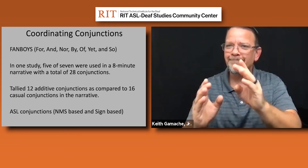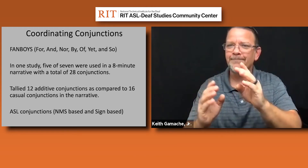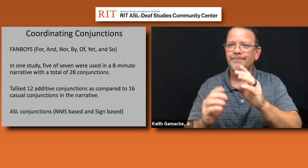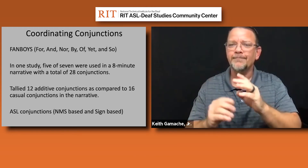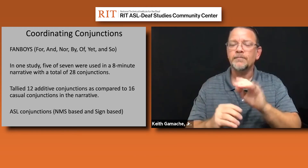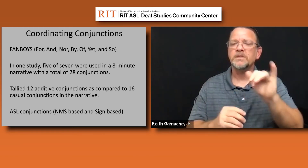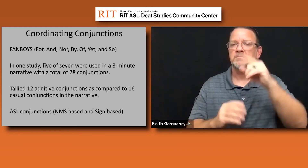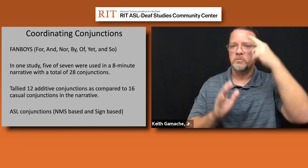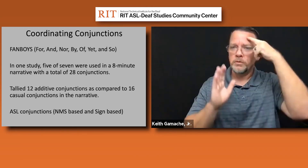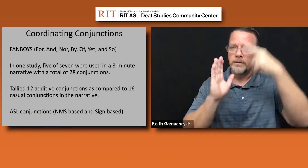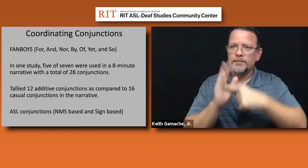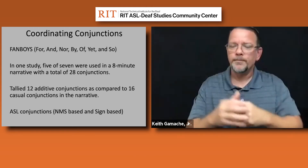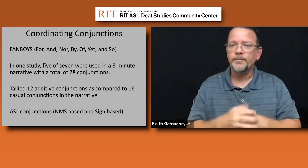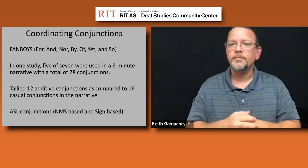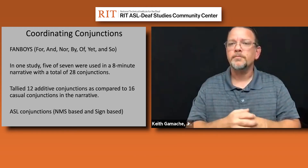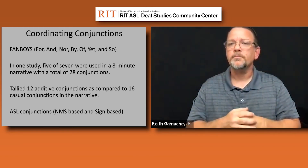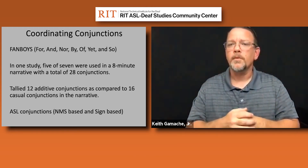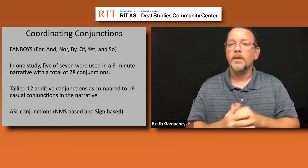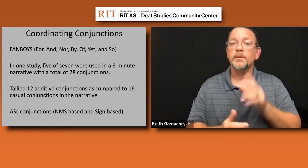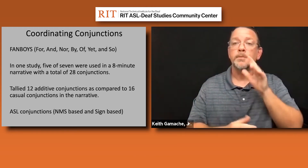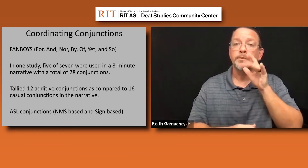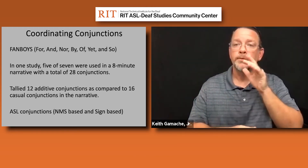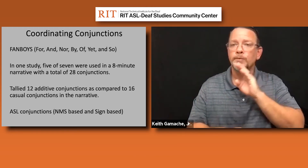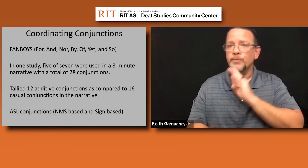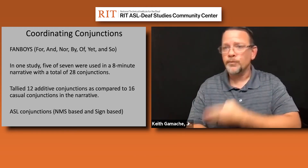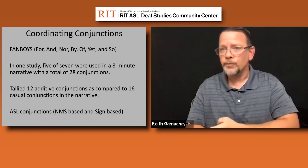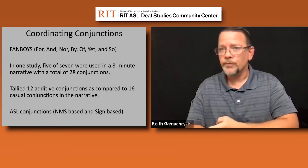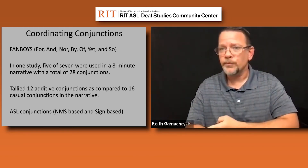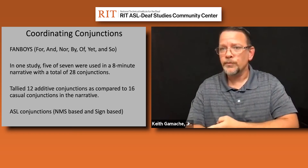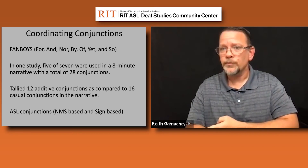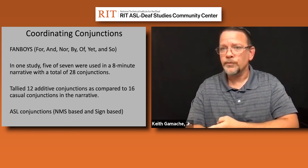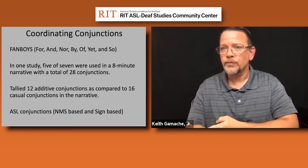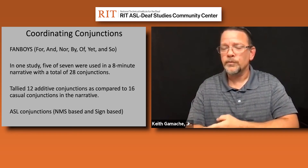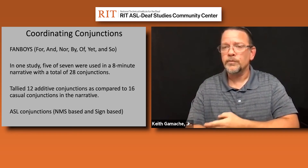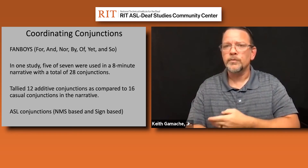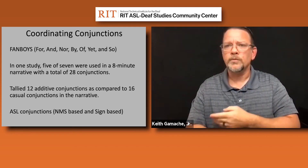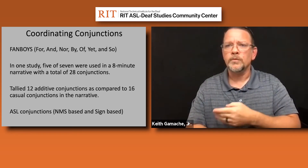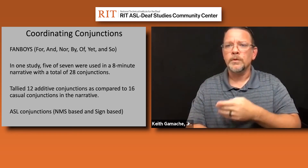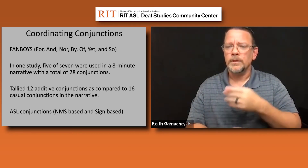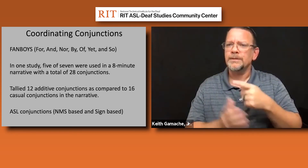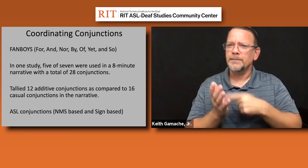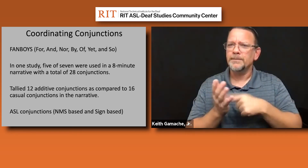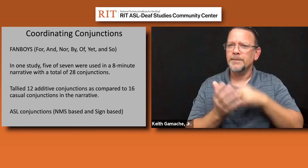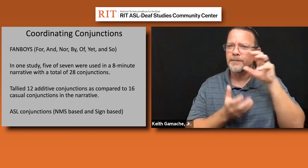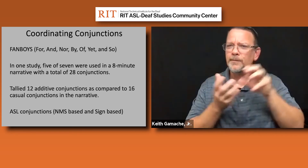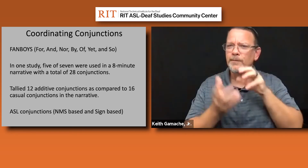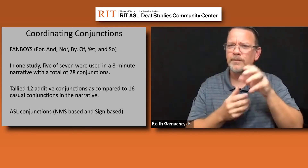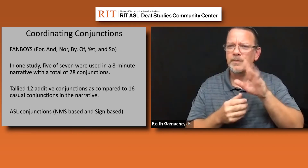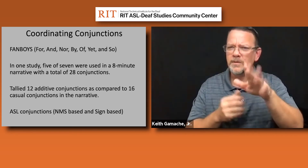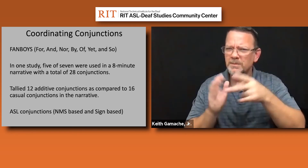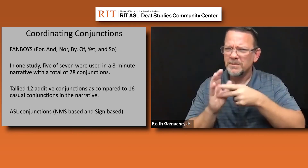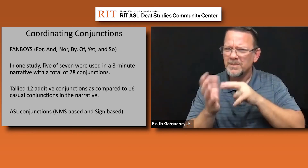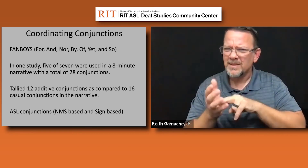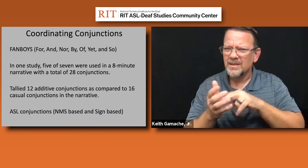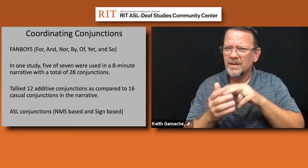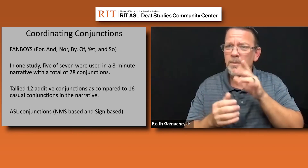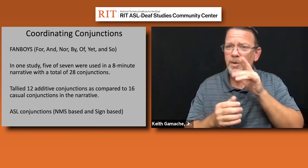and conjunction in a narrative, so, for example, signing "mother, daughter," sometimes it's confusing.